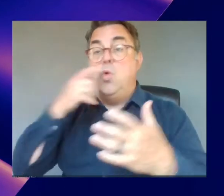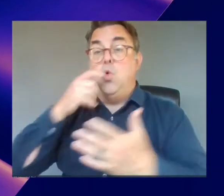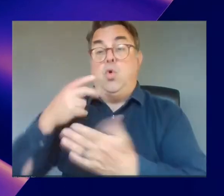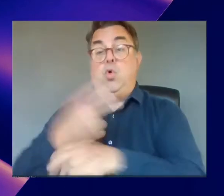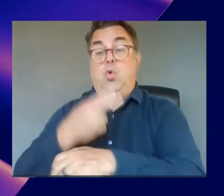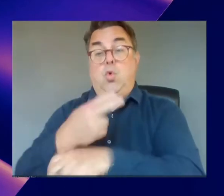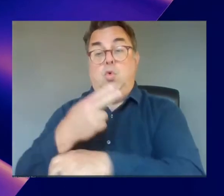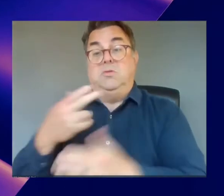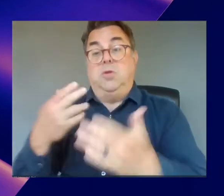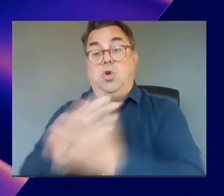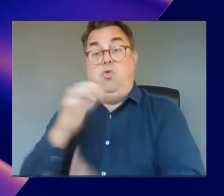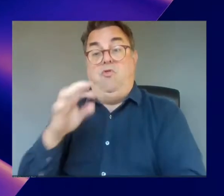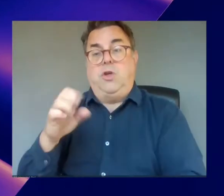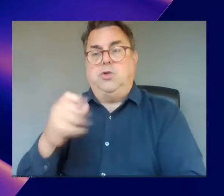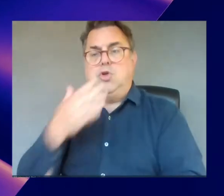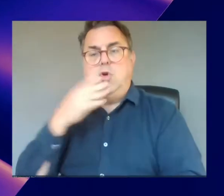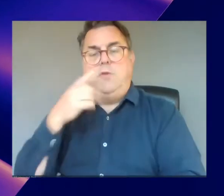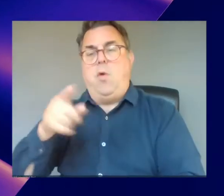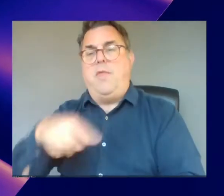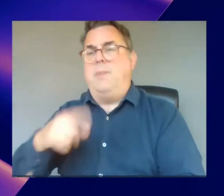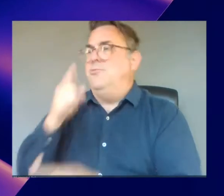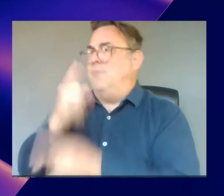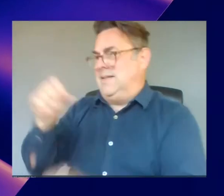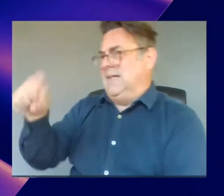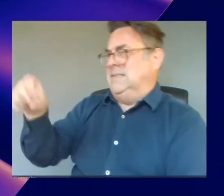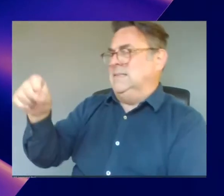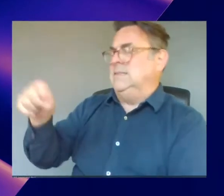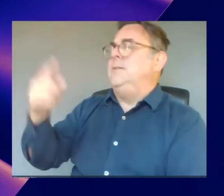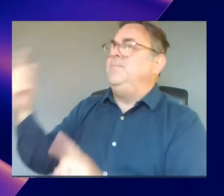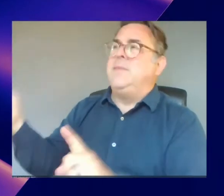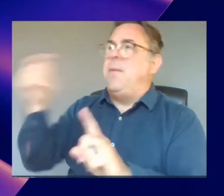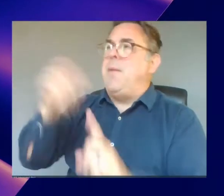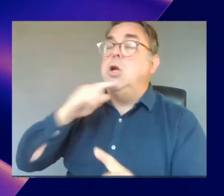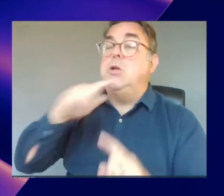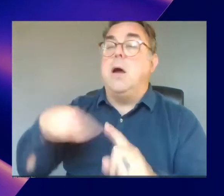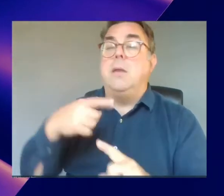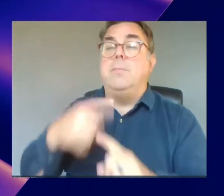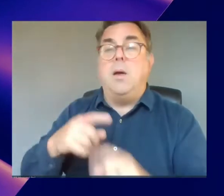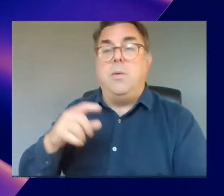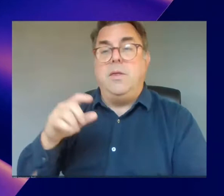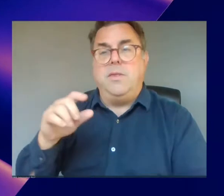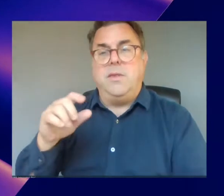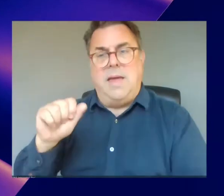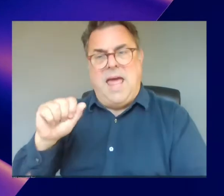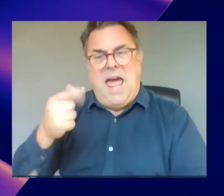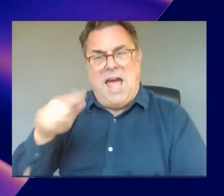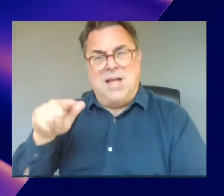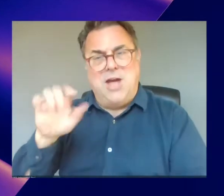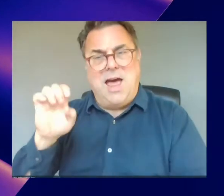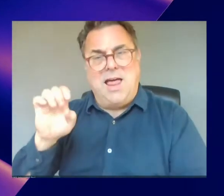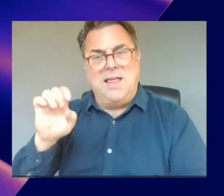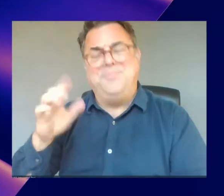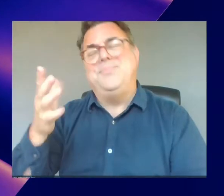for those types of customers. Absolutely. And getting back to what you were talking about with agile, it seems sort of a weird way to release software